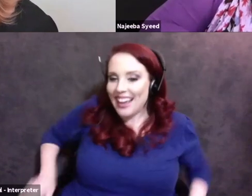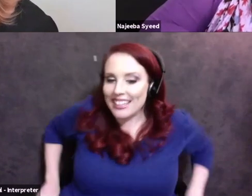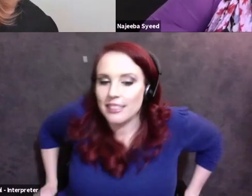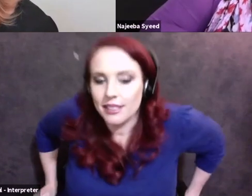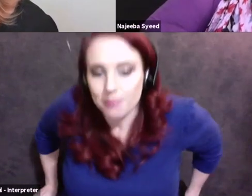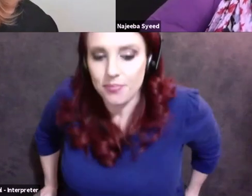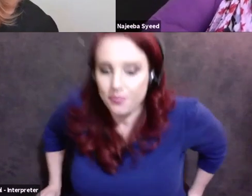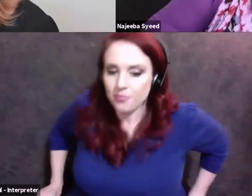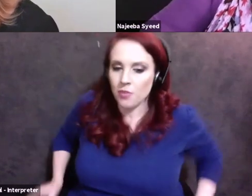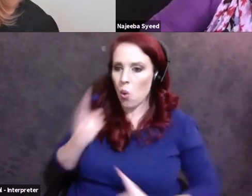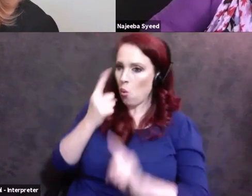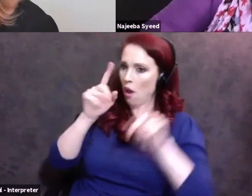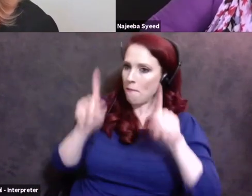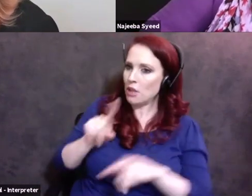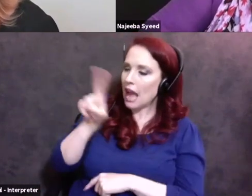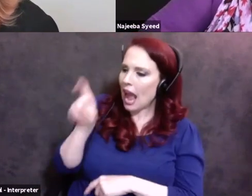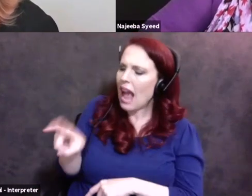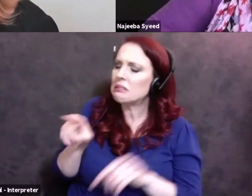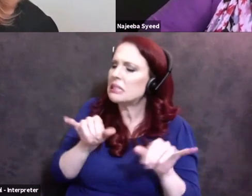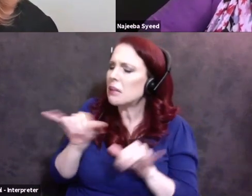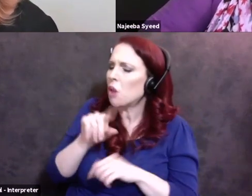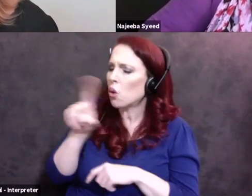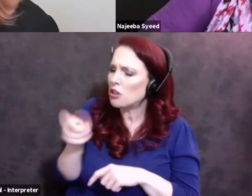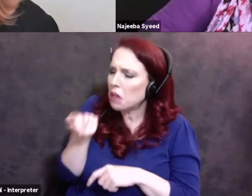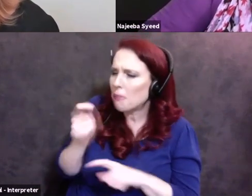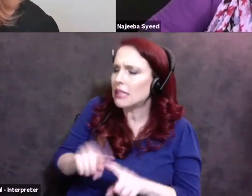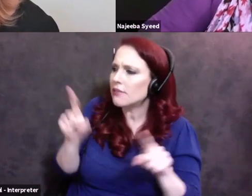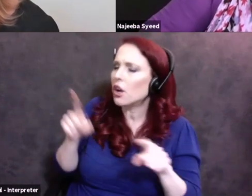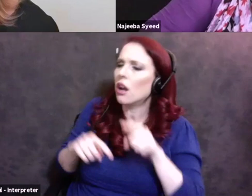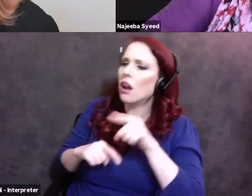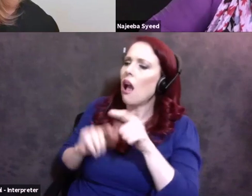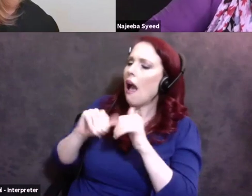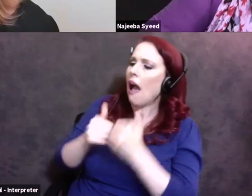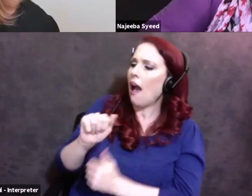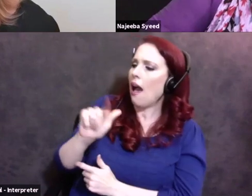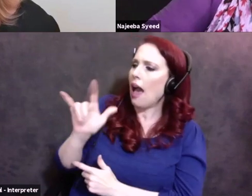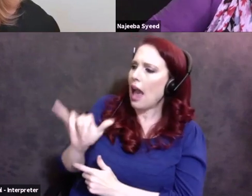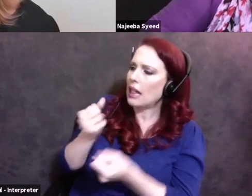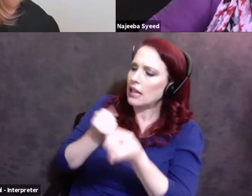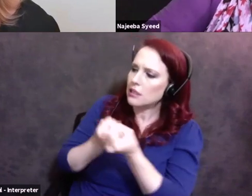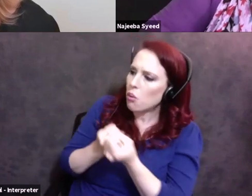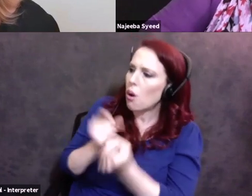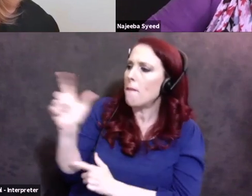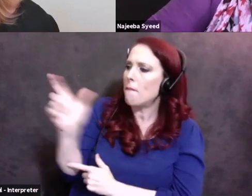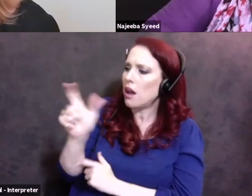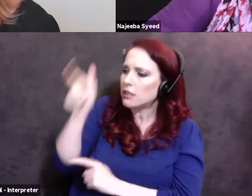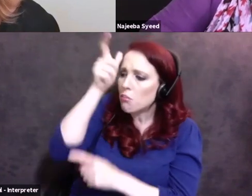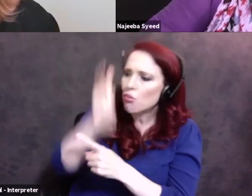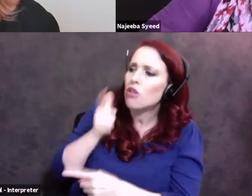A similar question how can allies support our Muslim brothers and sisters in this moment?